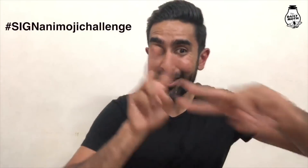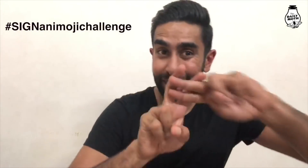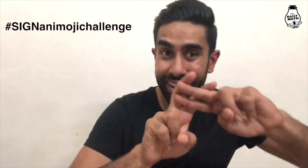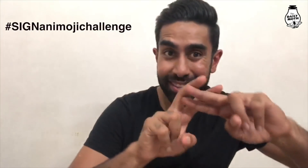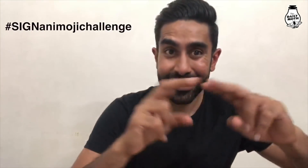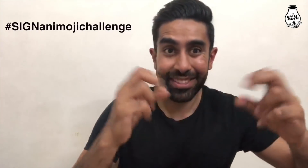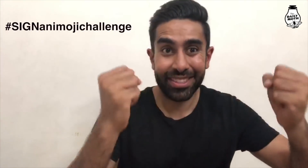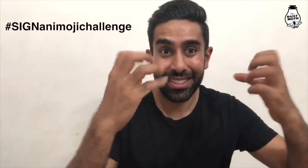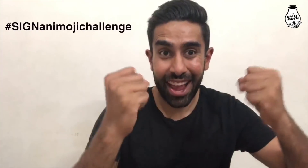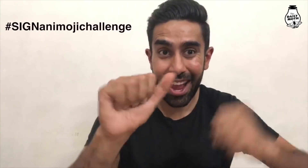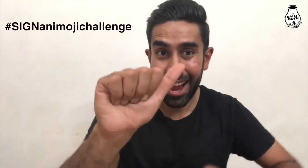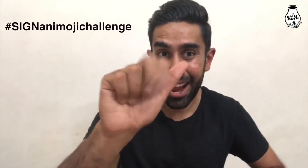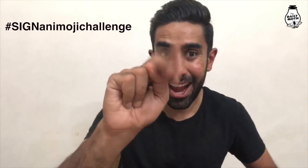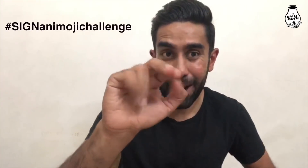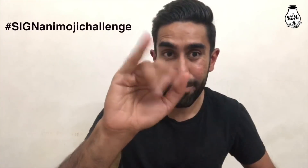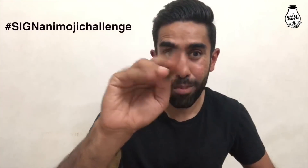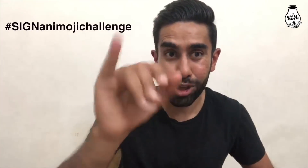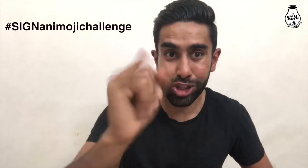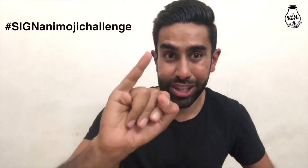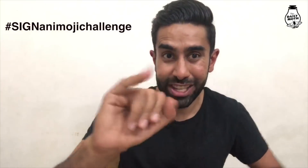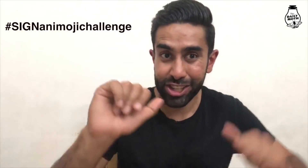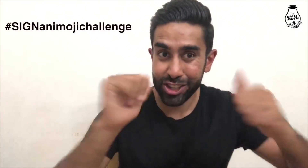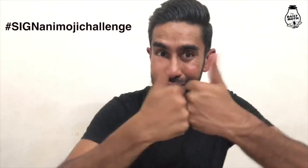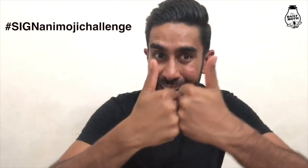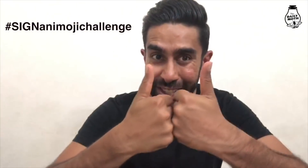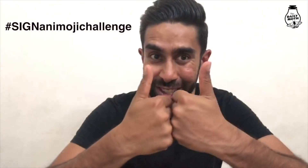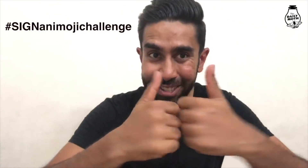#SIGNanimojichallenge